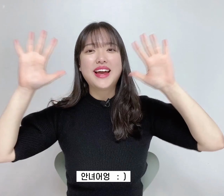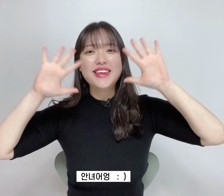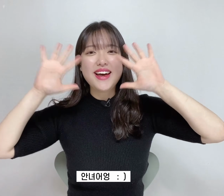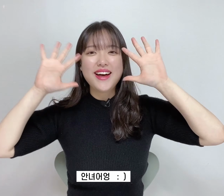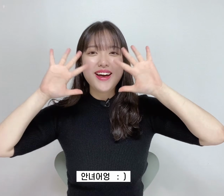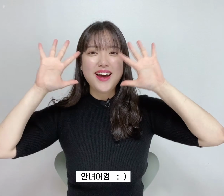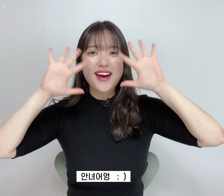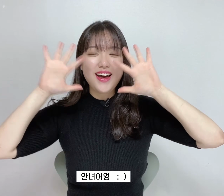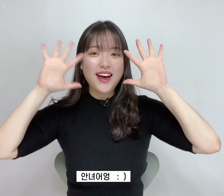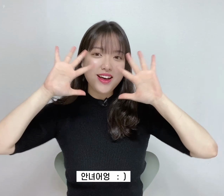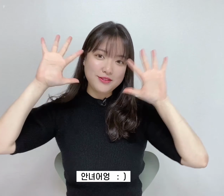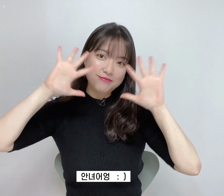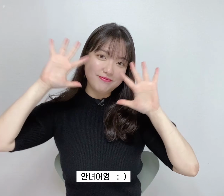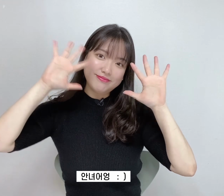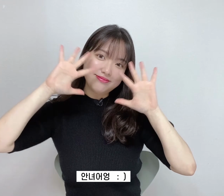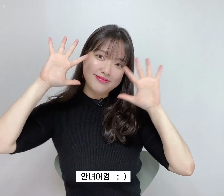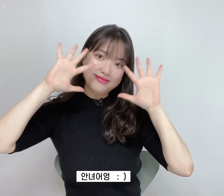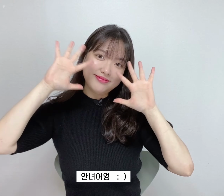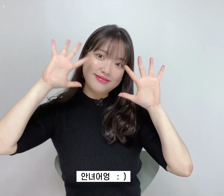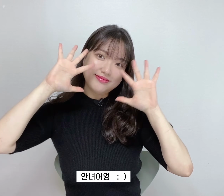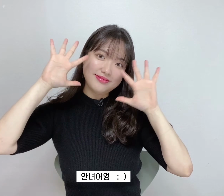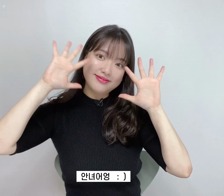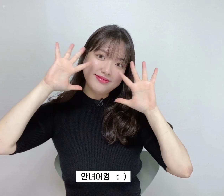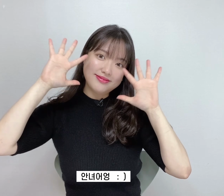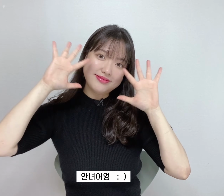I'm sorry :)